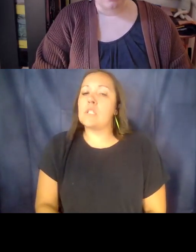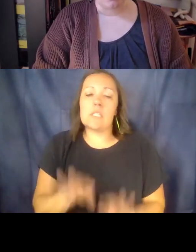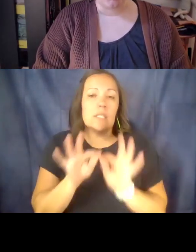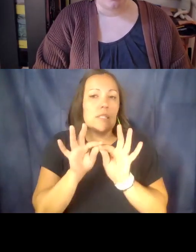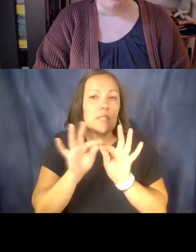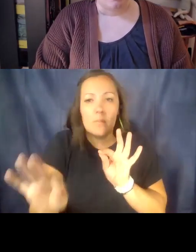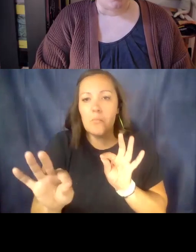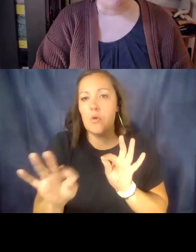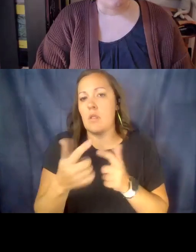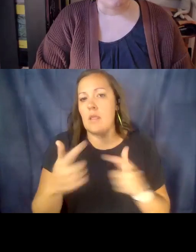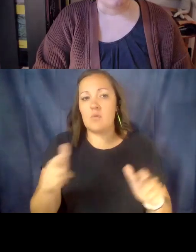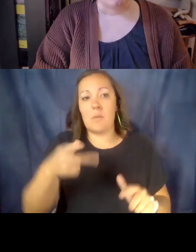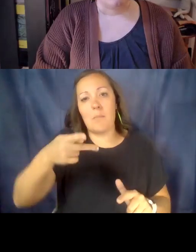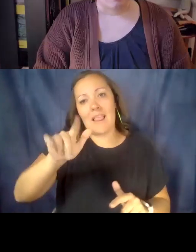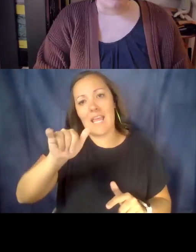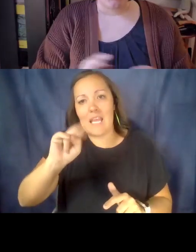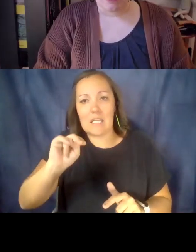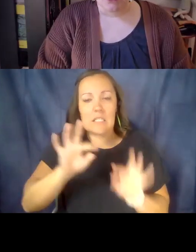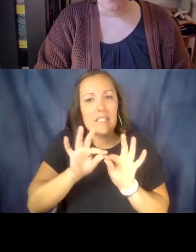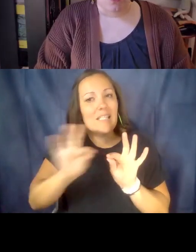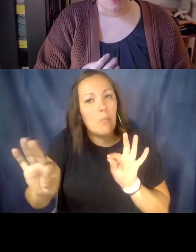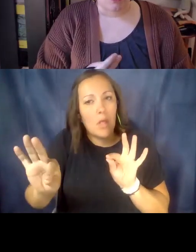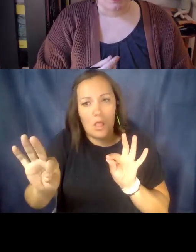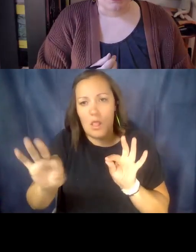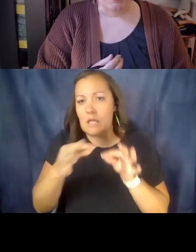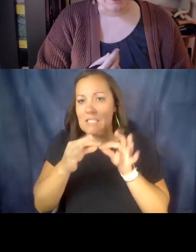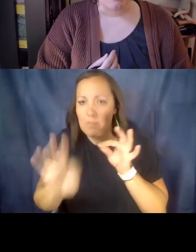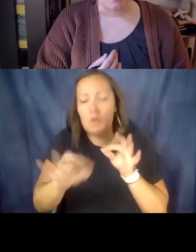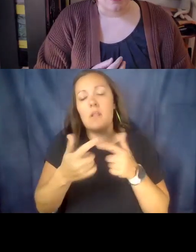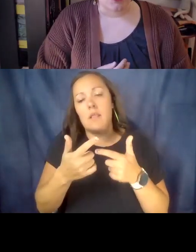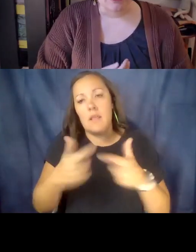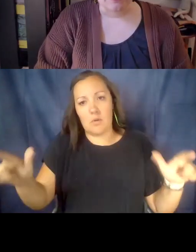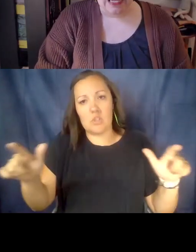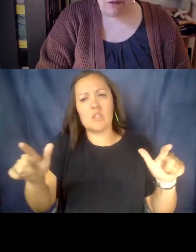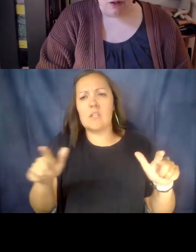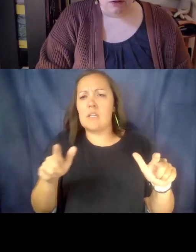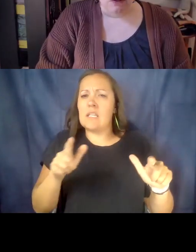language, it's kind of shorthand for typically an eighth to ninth grade reading level for